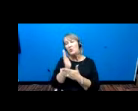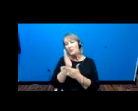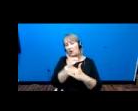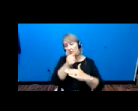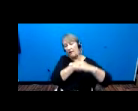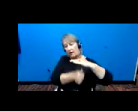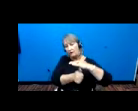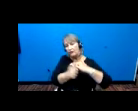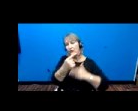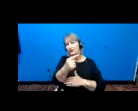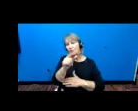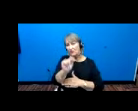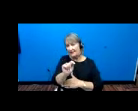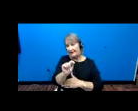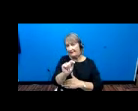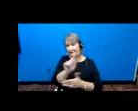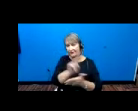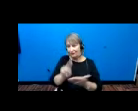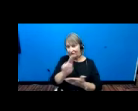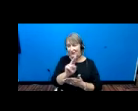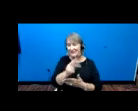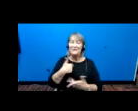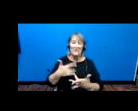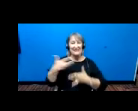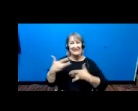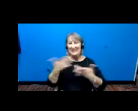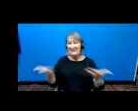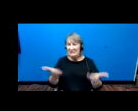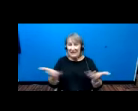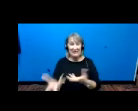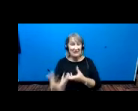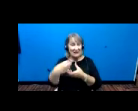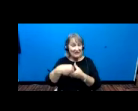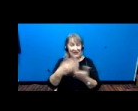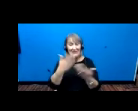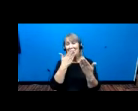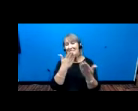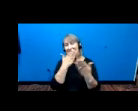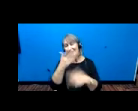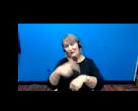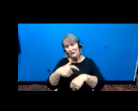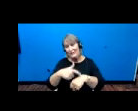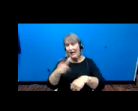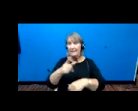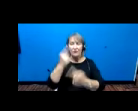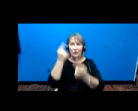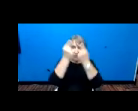So, again, just very excited to be with everyone today, and thanks for your time and all of your energy just for joining us